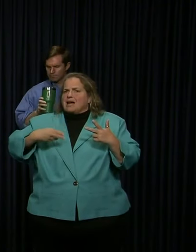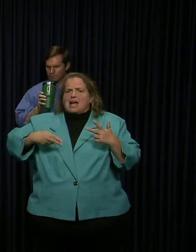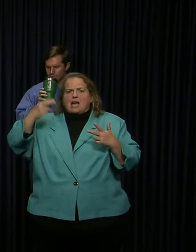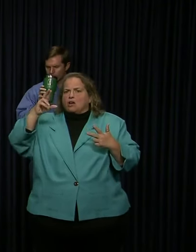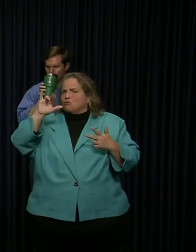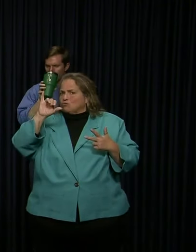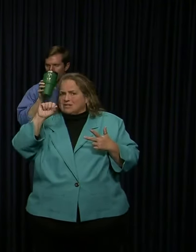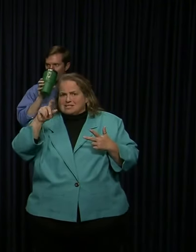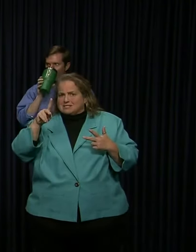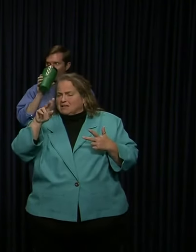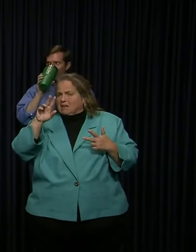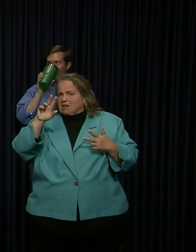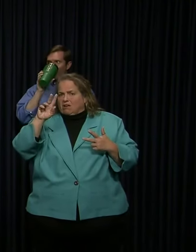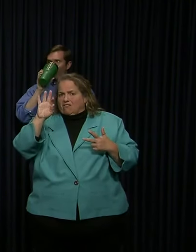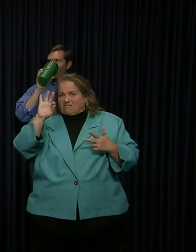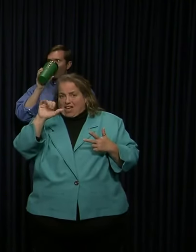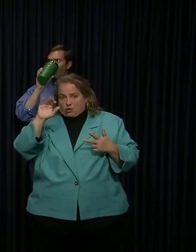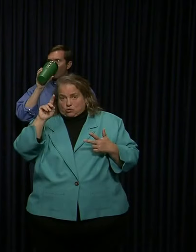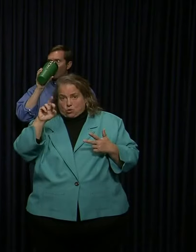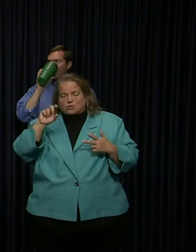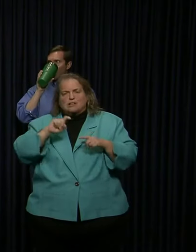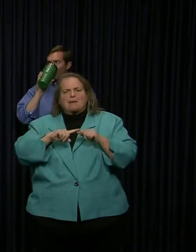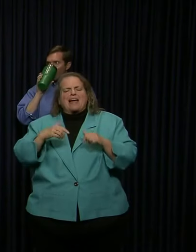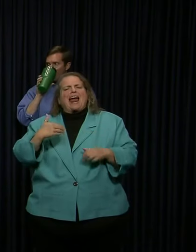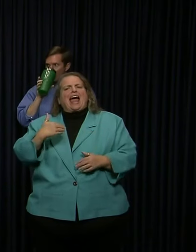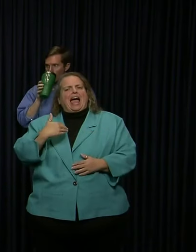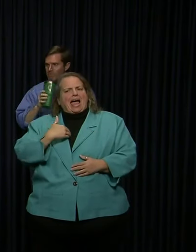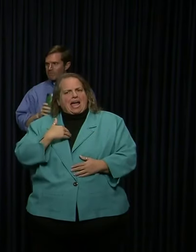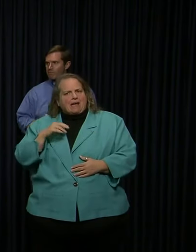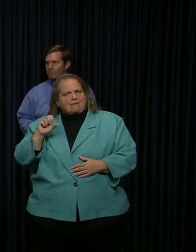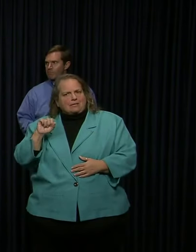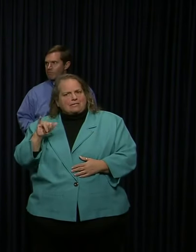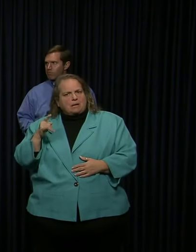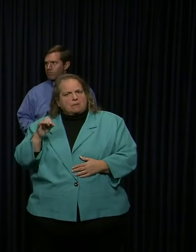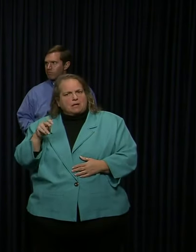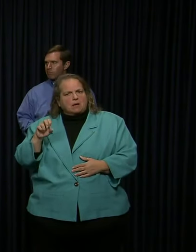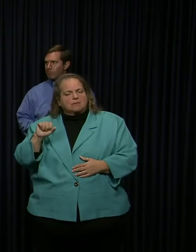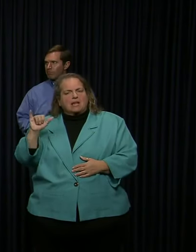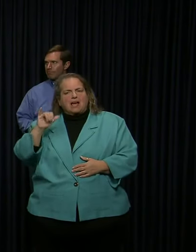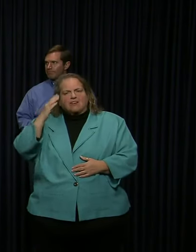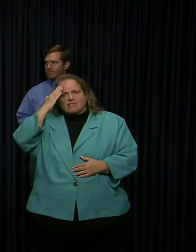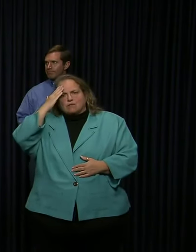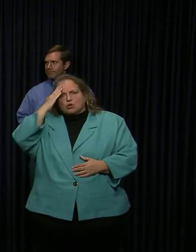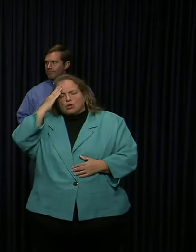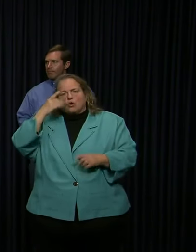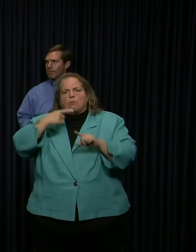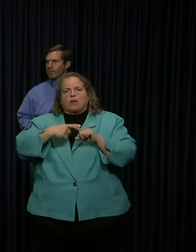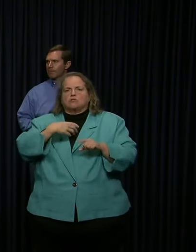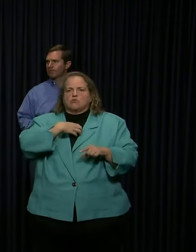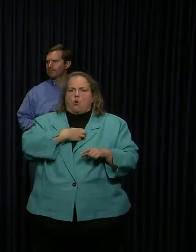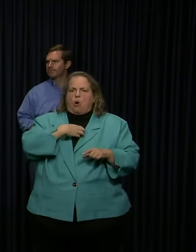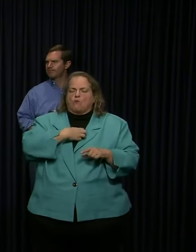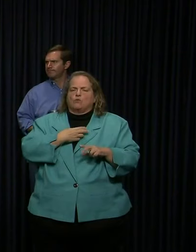THIS IS CAPACITY THAT WE WANT TO TAKE ADVANTAGE OF. KYCOVID19.KY.GOV. I WANT TO JUST JUST A MINUTE ABOUT AN UPDATE ON THE FIELD